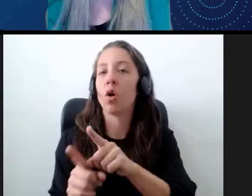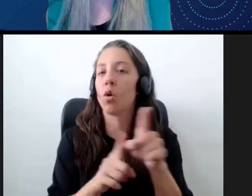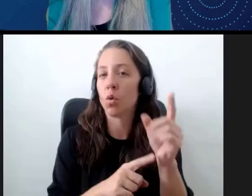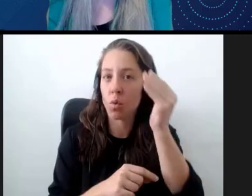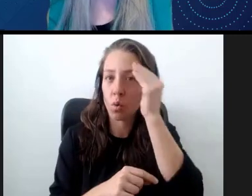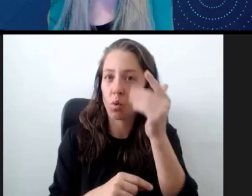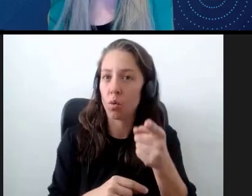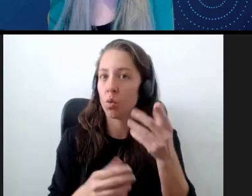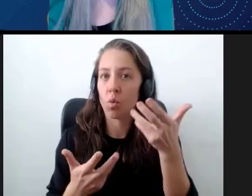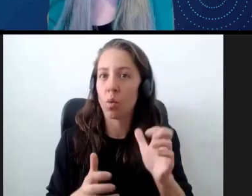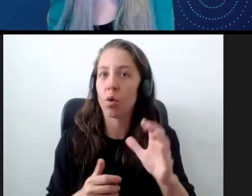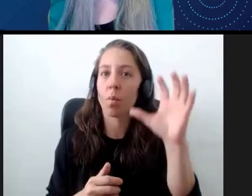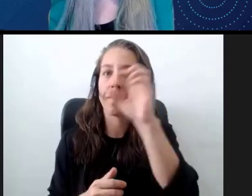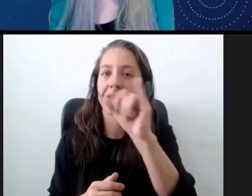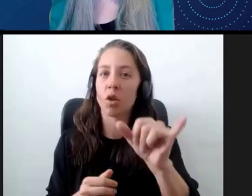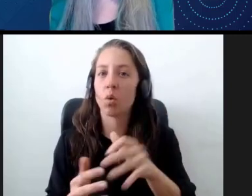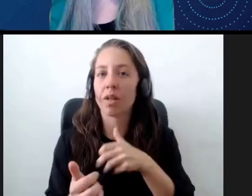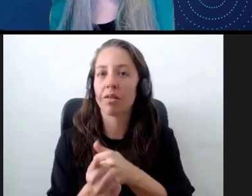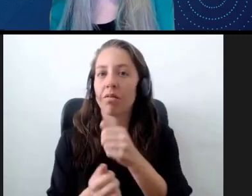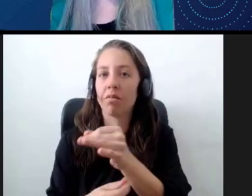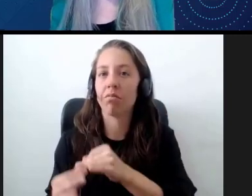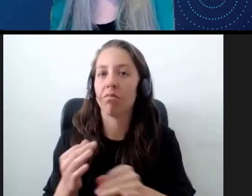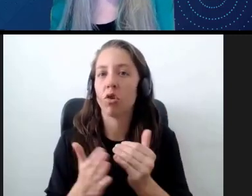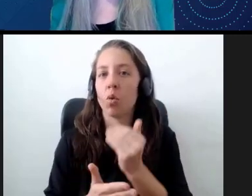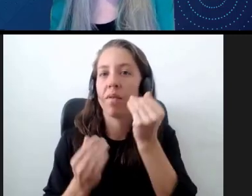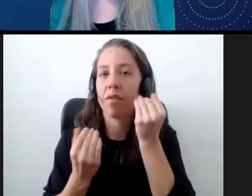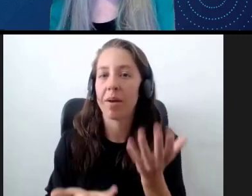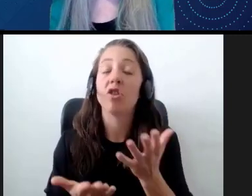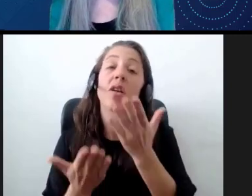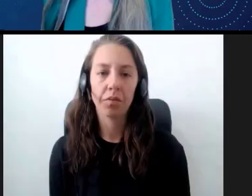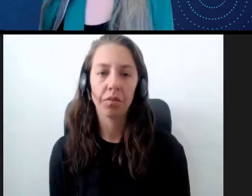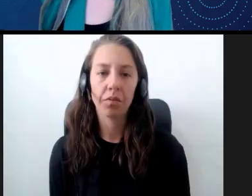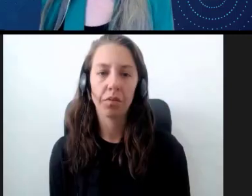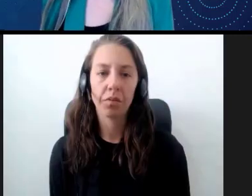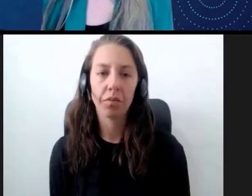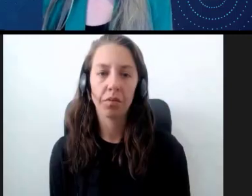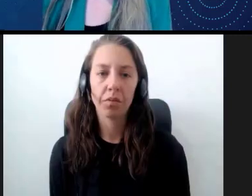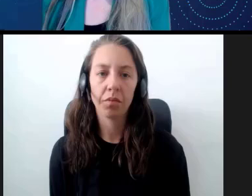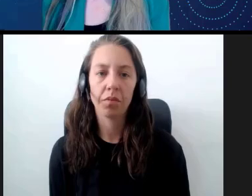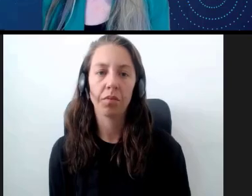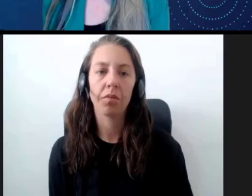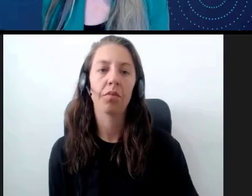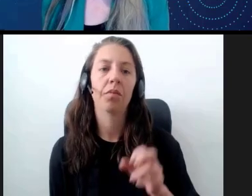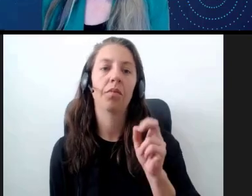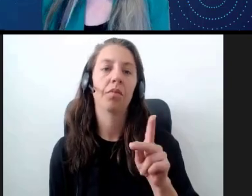Megan, thank you for providing that valuable overview. Turning to FORMS-I.